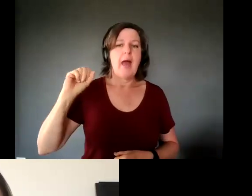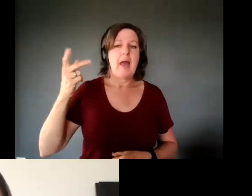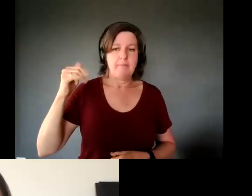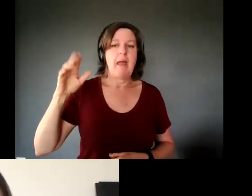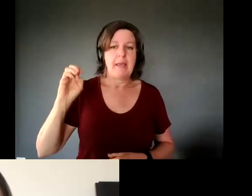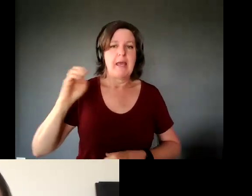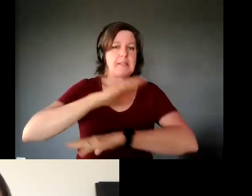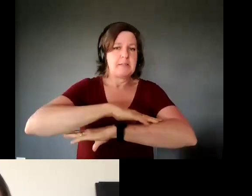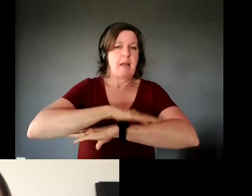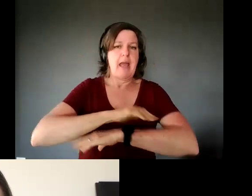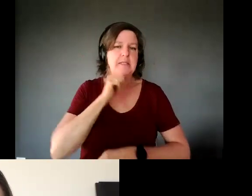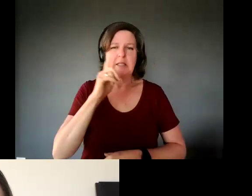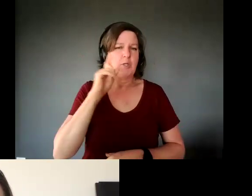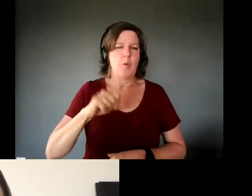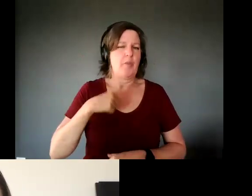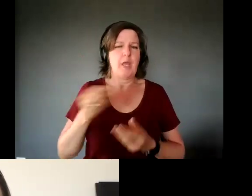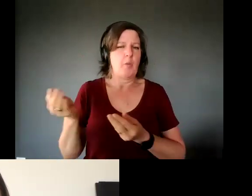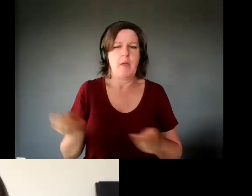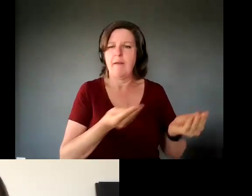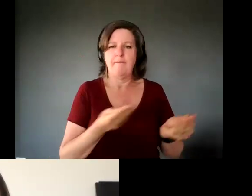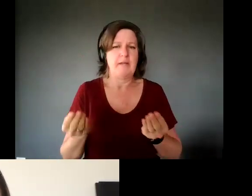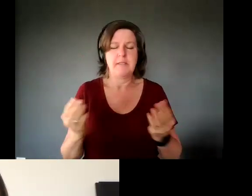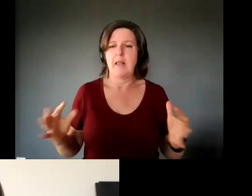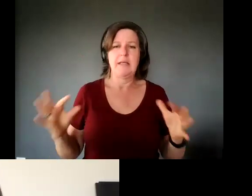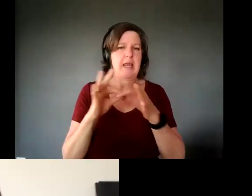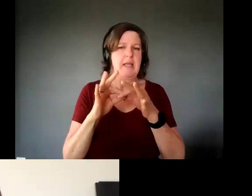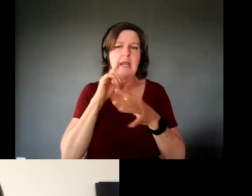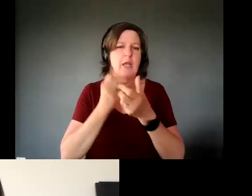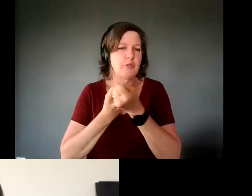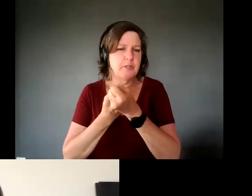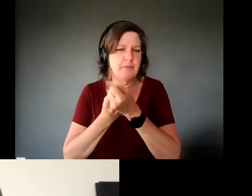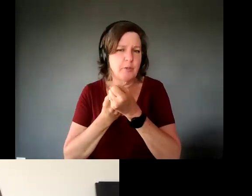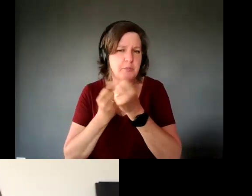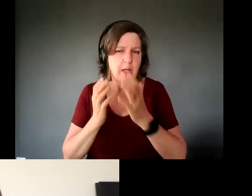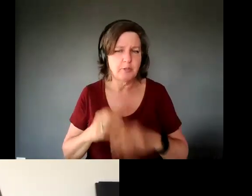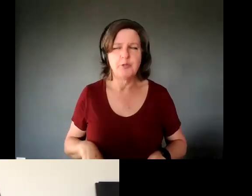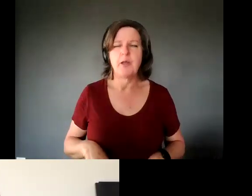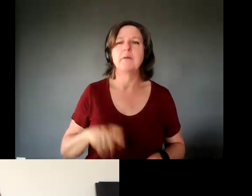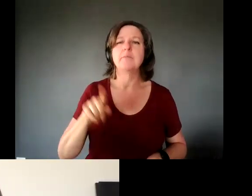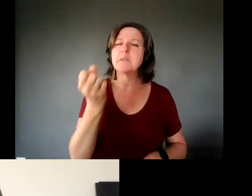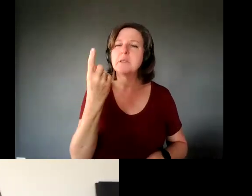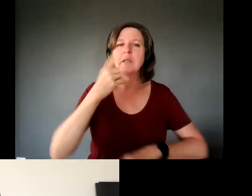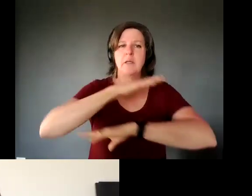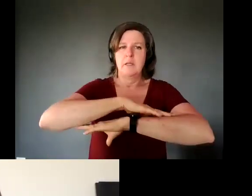to facilitate connections for sponsorships. The platform is really primarily used for